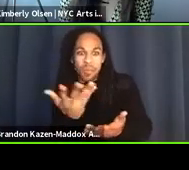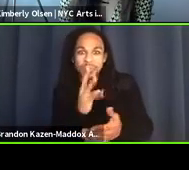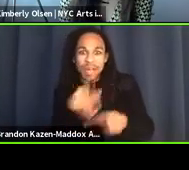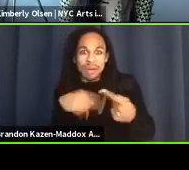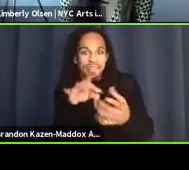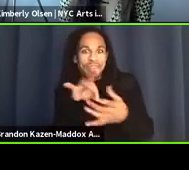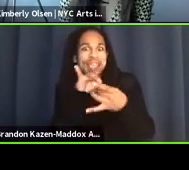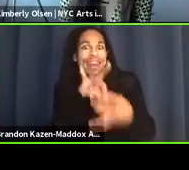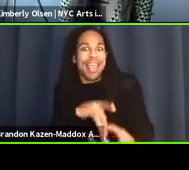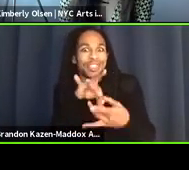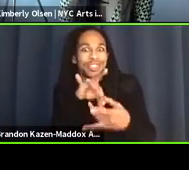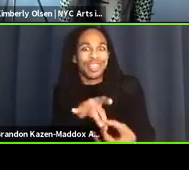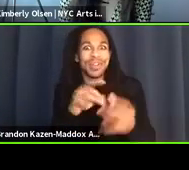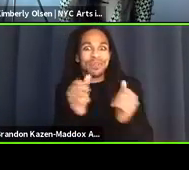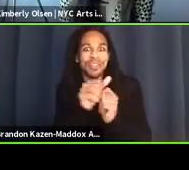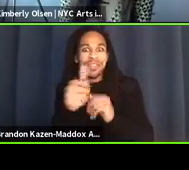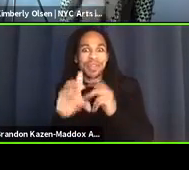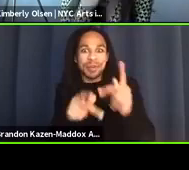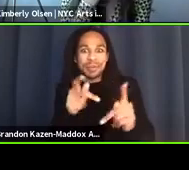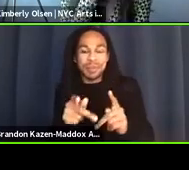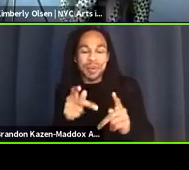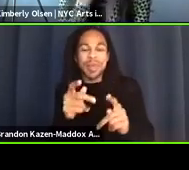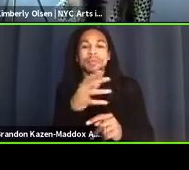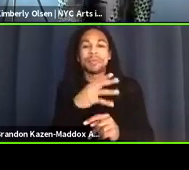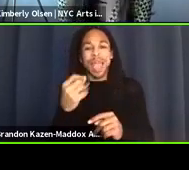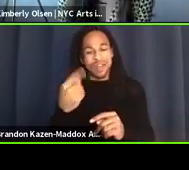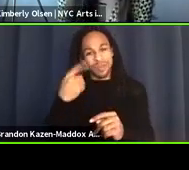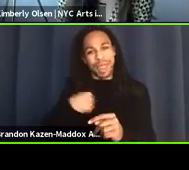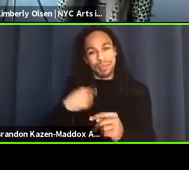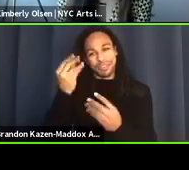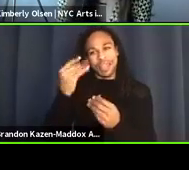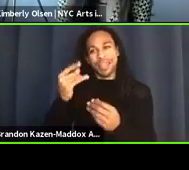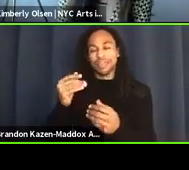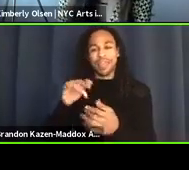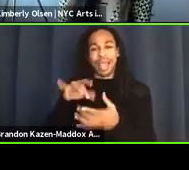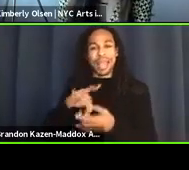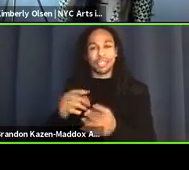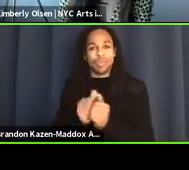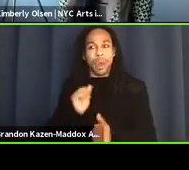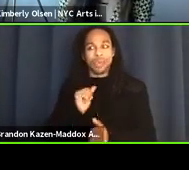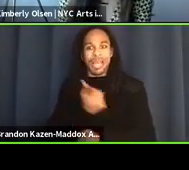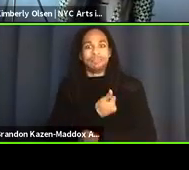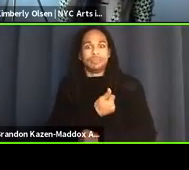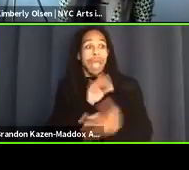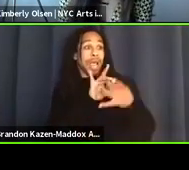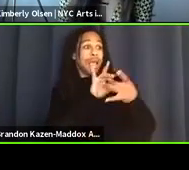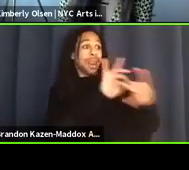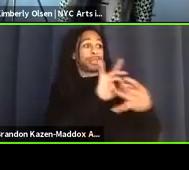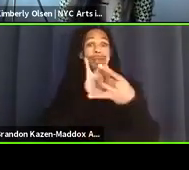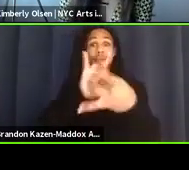into people's homes and into their living rooms and it is becoming this community moment